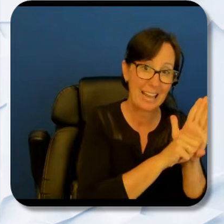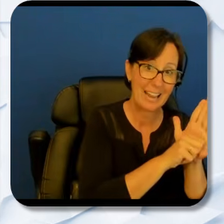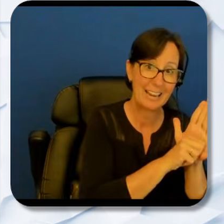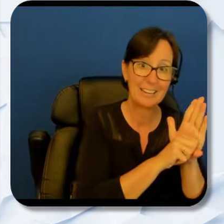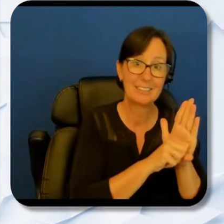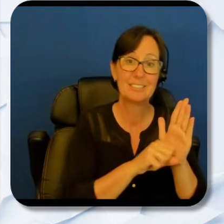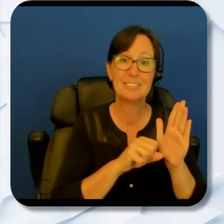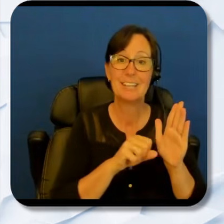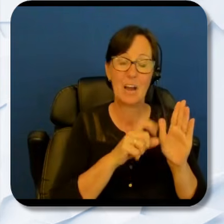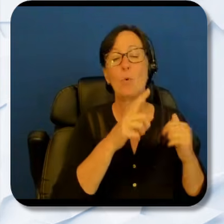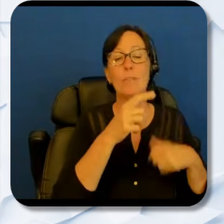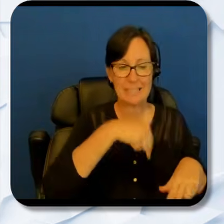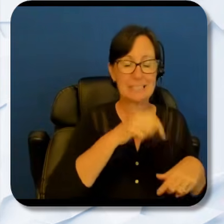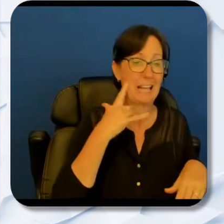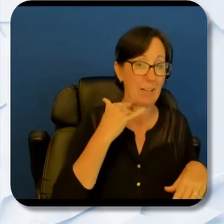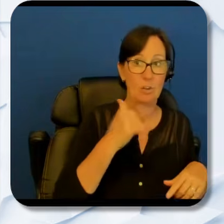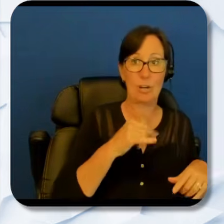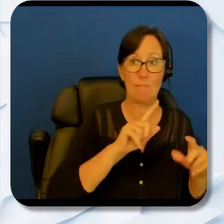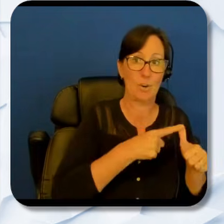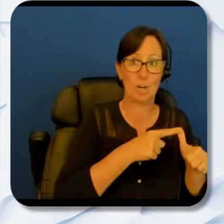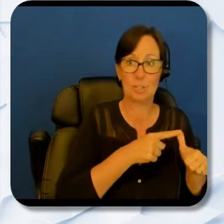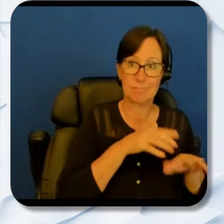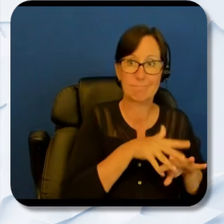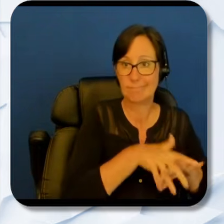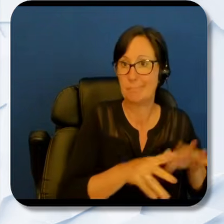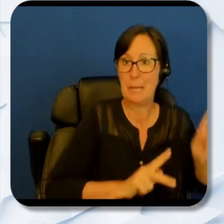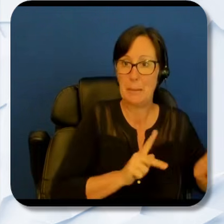Well, we understand that you bring a tremendous amount of expertise,